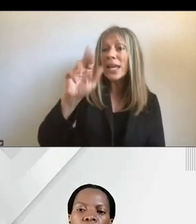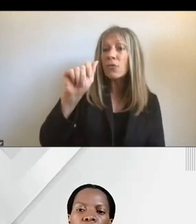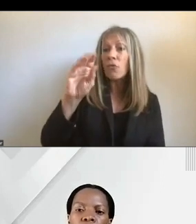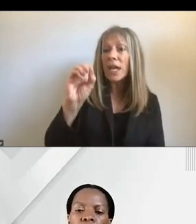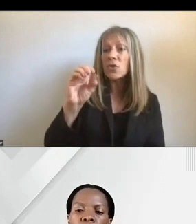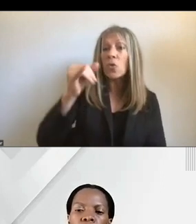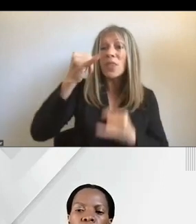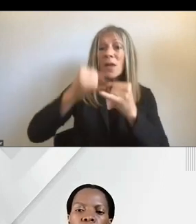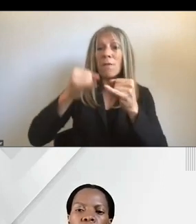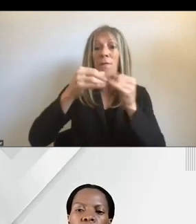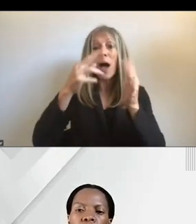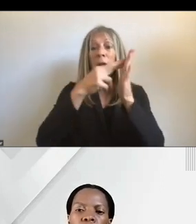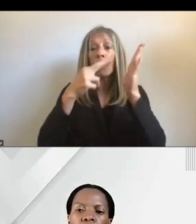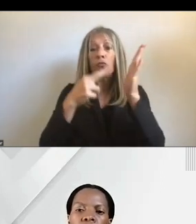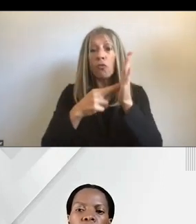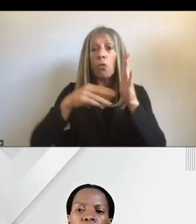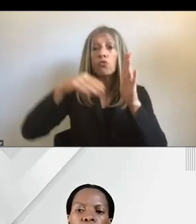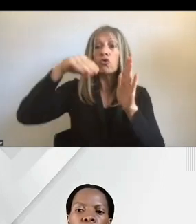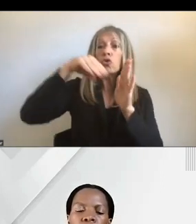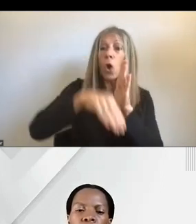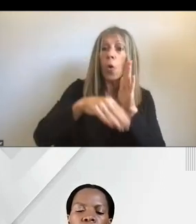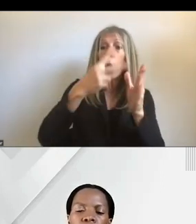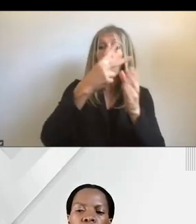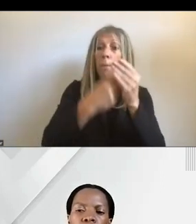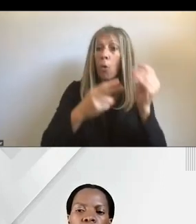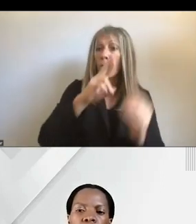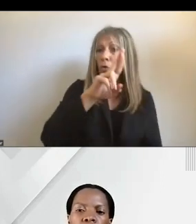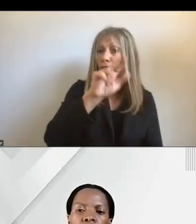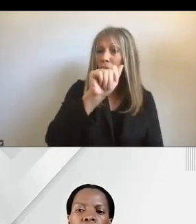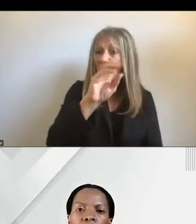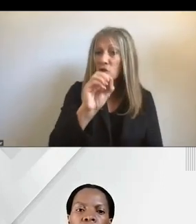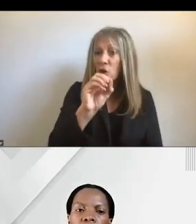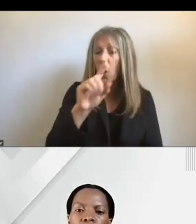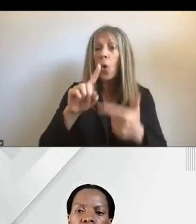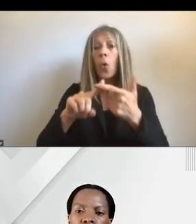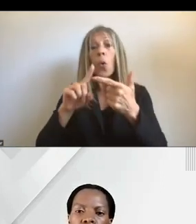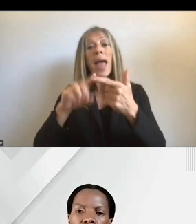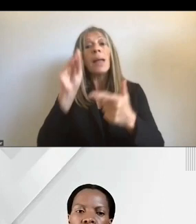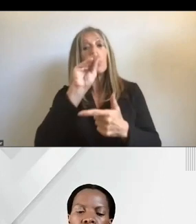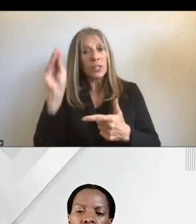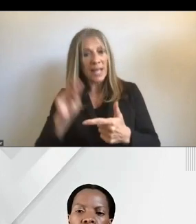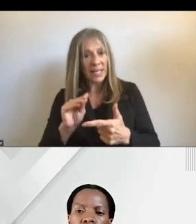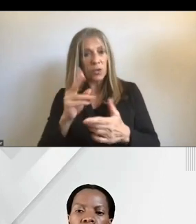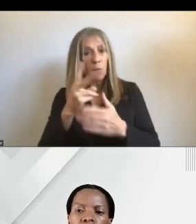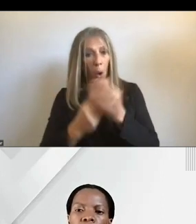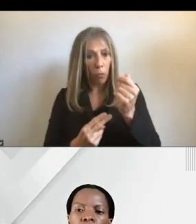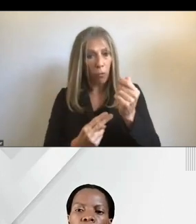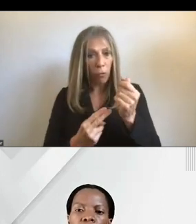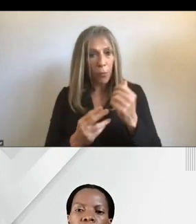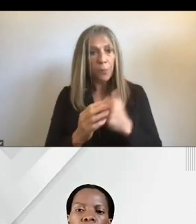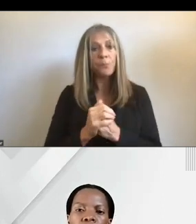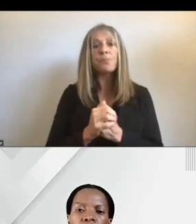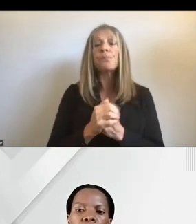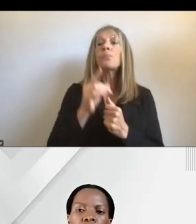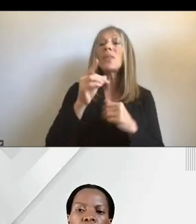the final rule, slopes are expressed both in ratios and percentages. The practical effect of